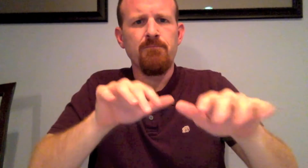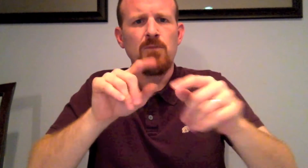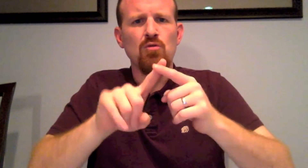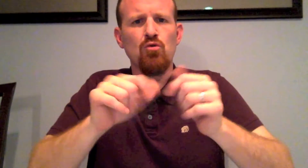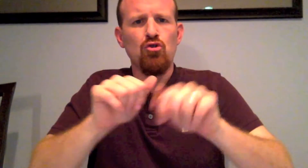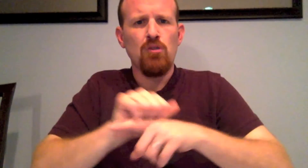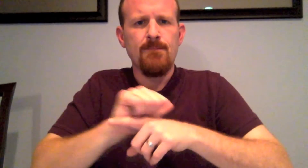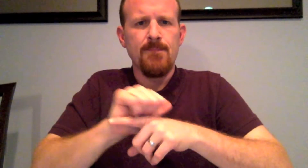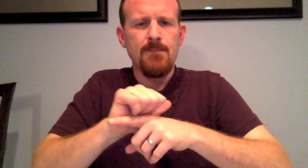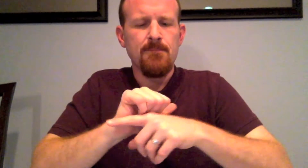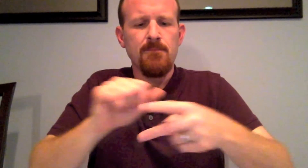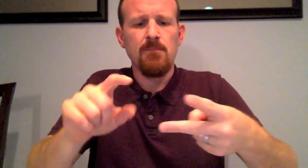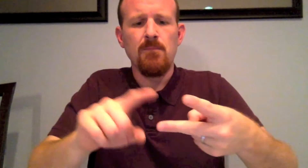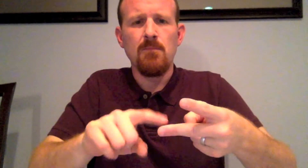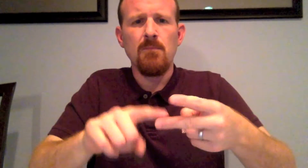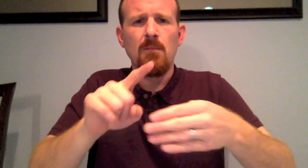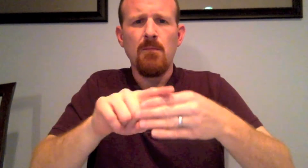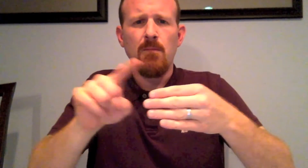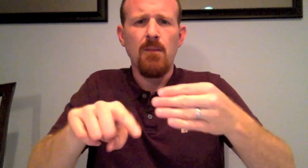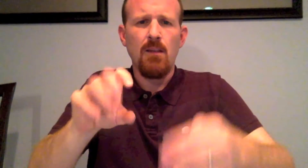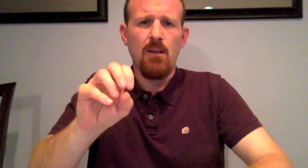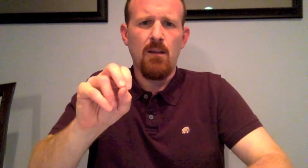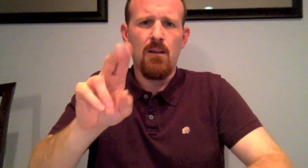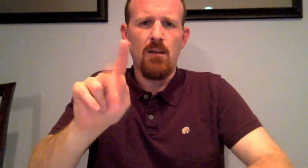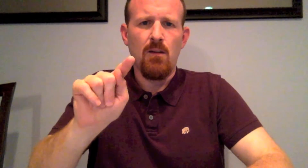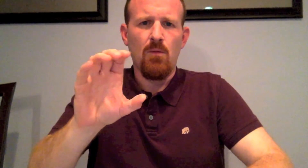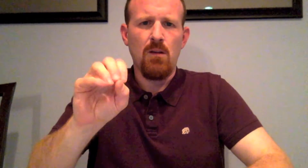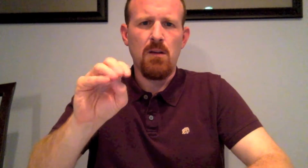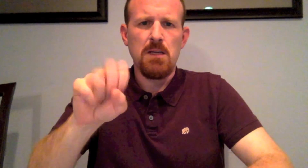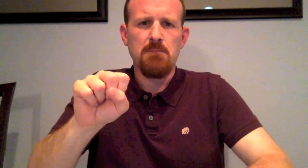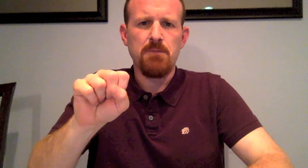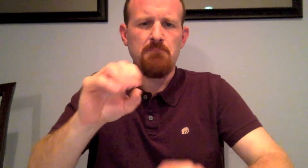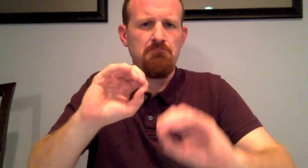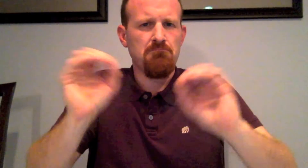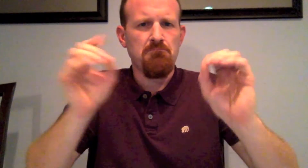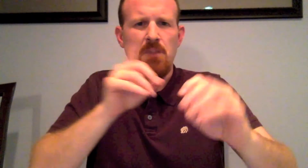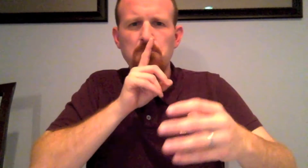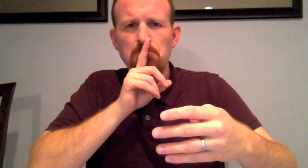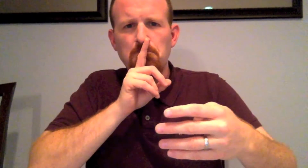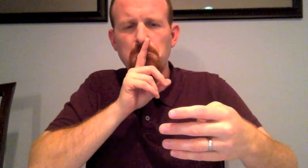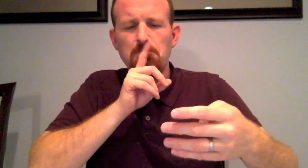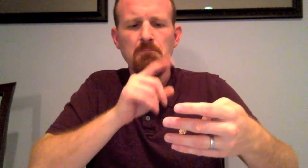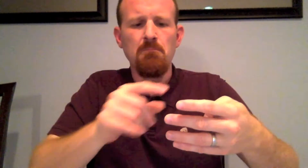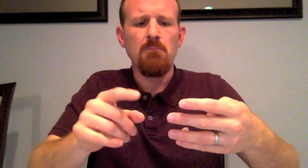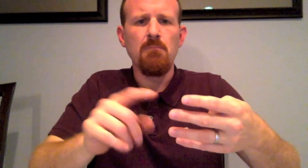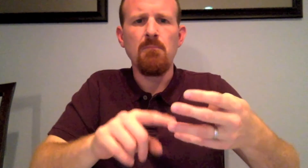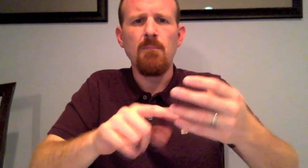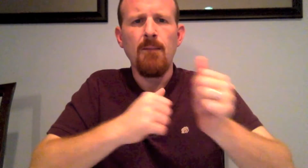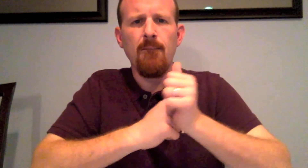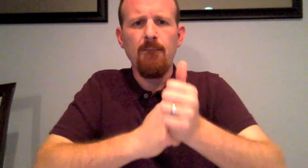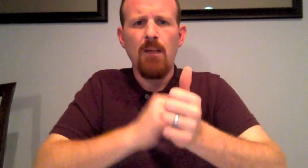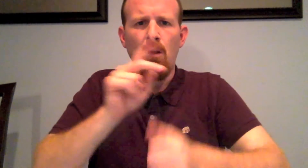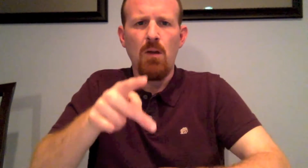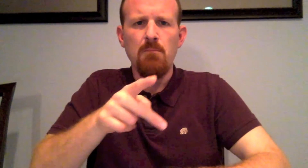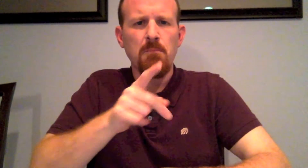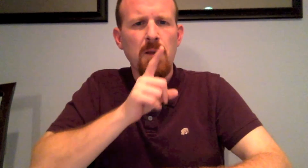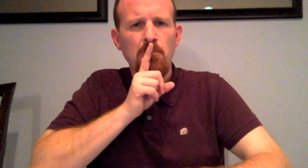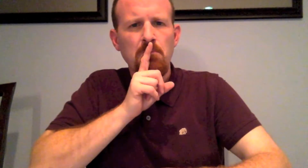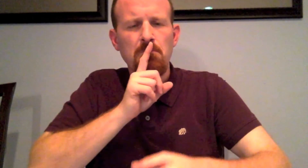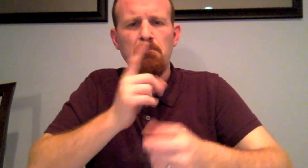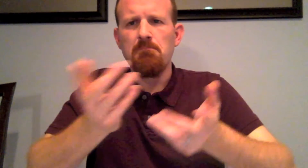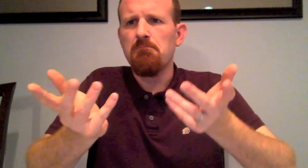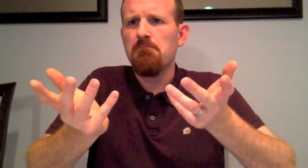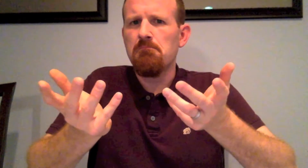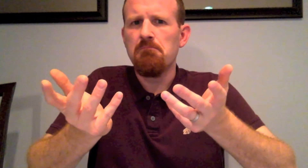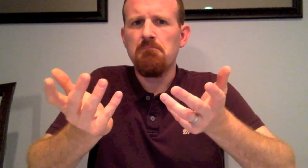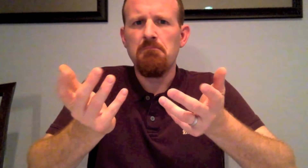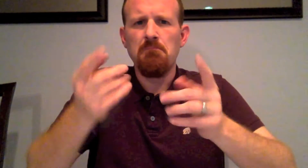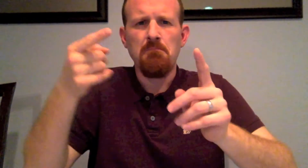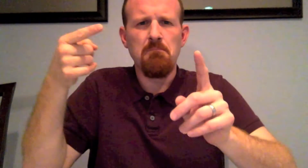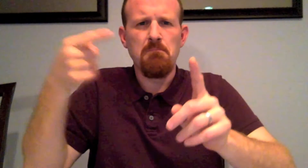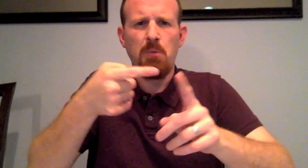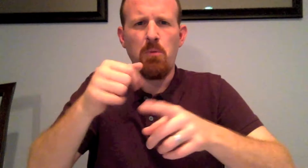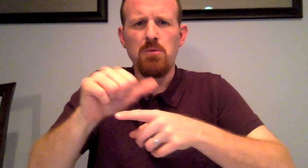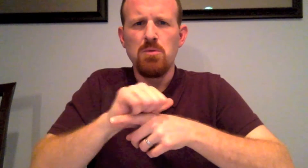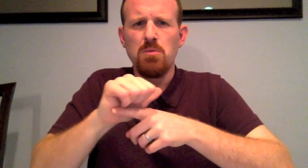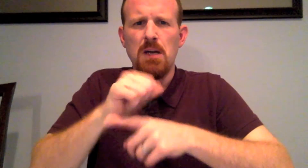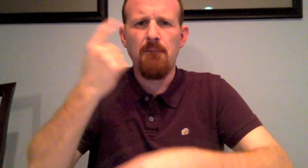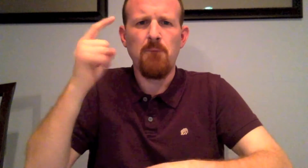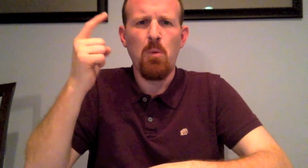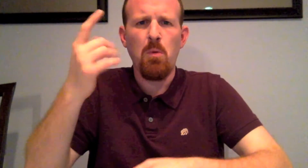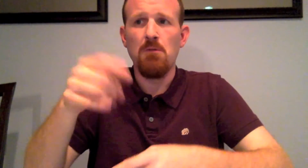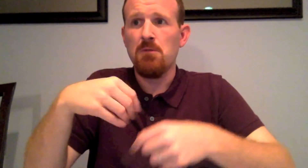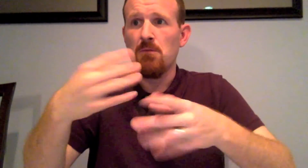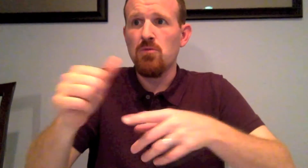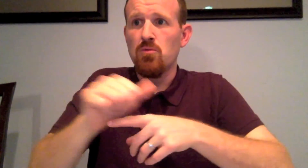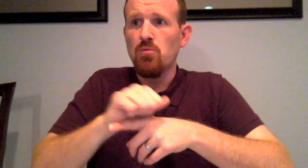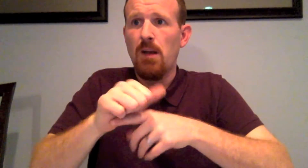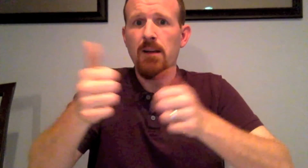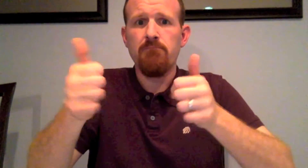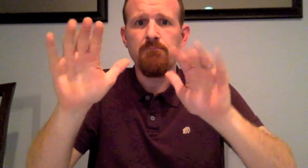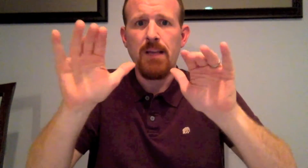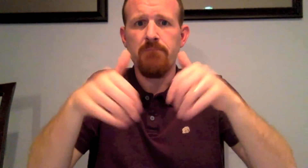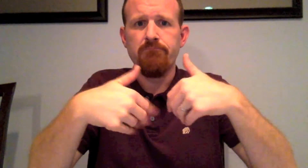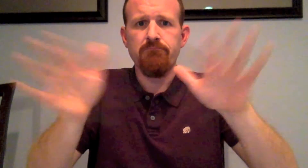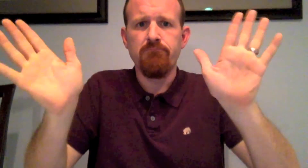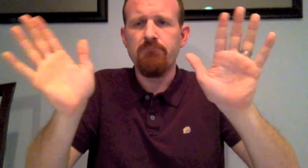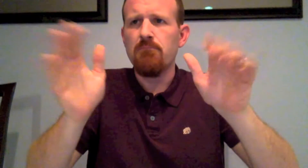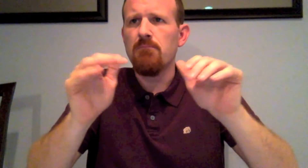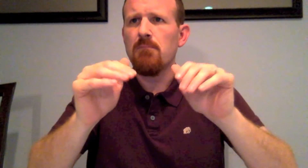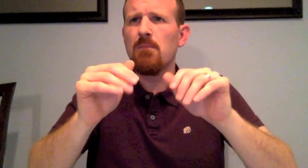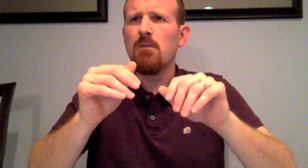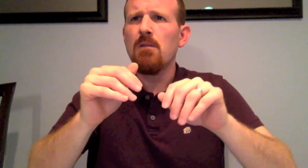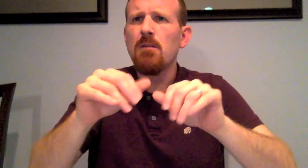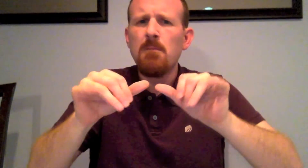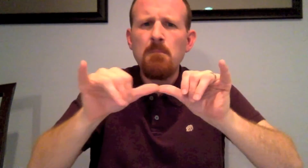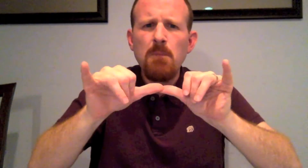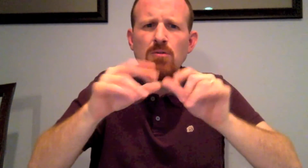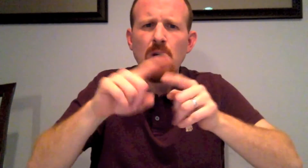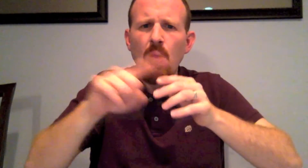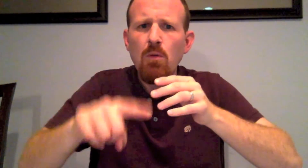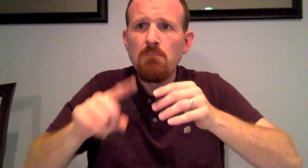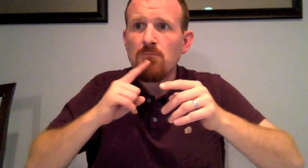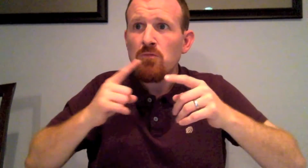training, what the outcomes were, and if there was any follow up with the participants after the training. What was the point of the training? To train individuals, nothing more?